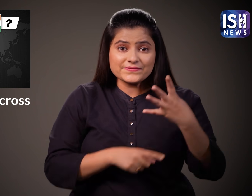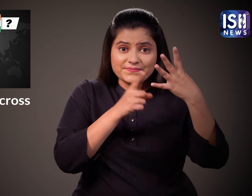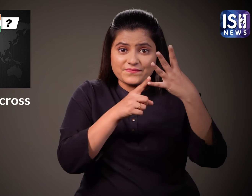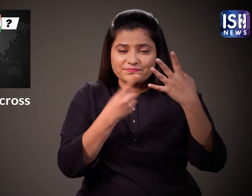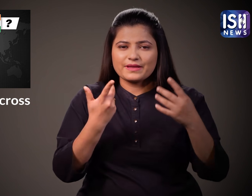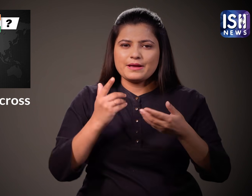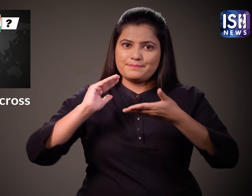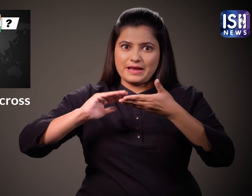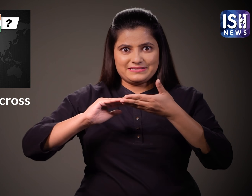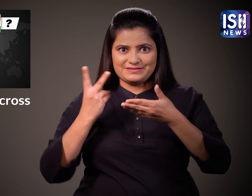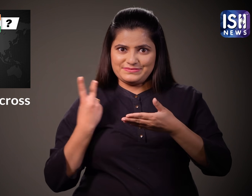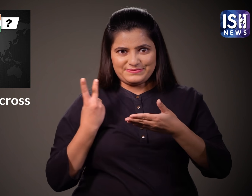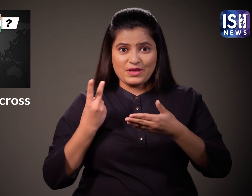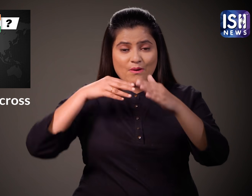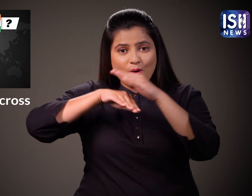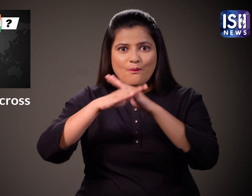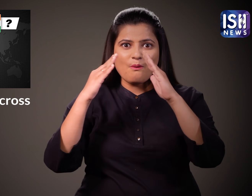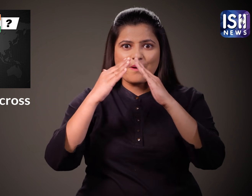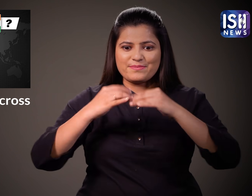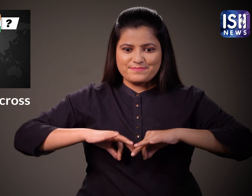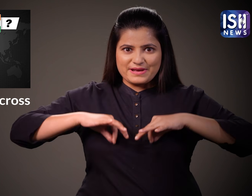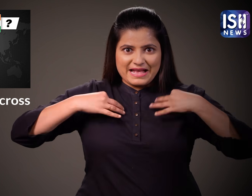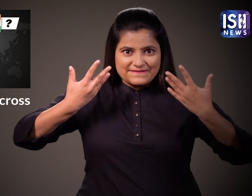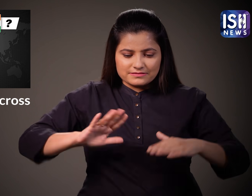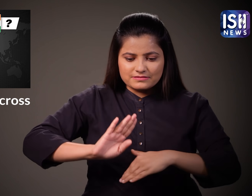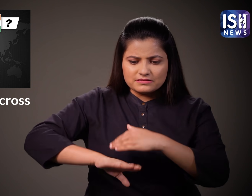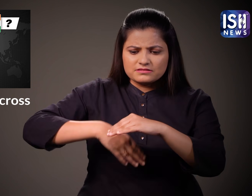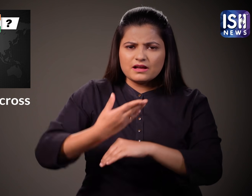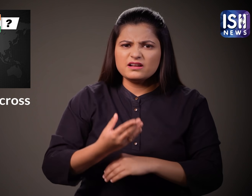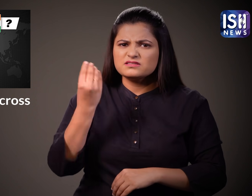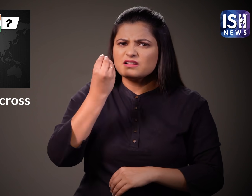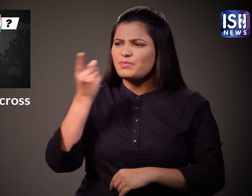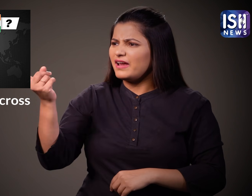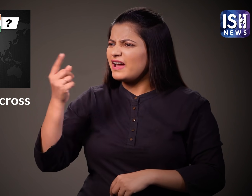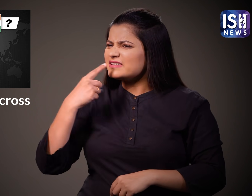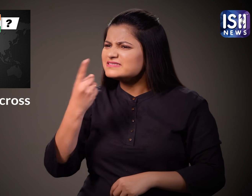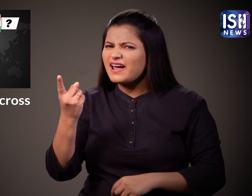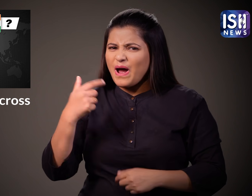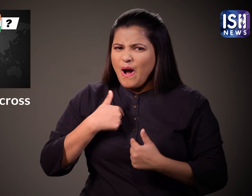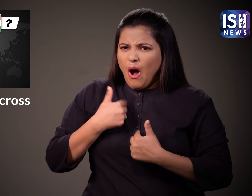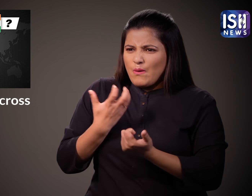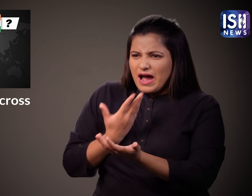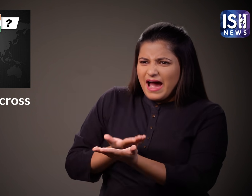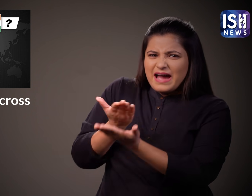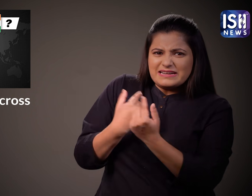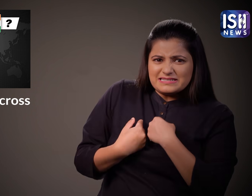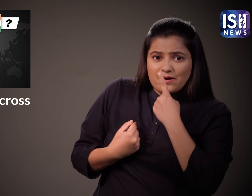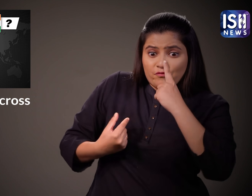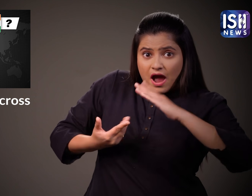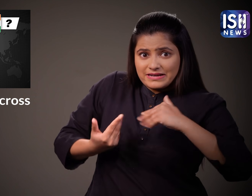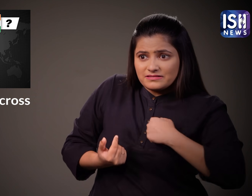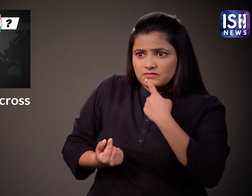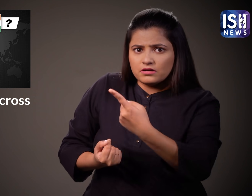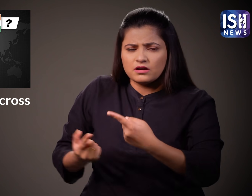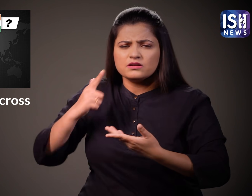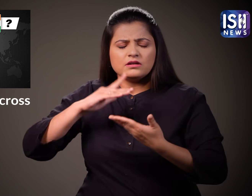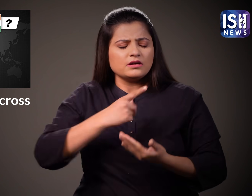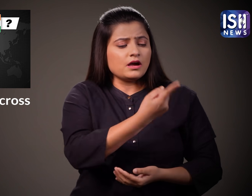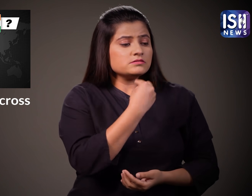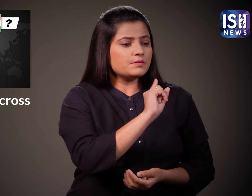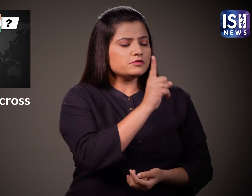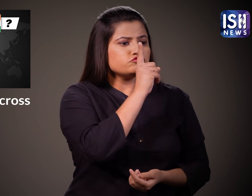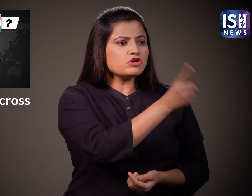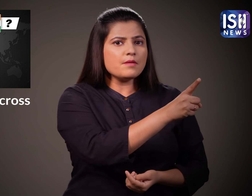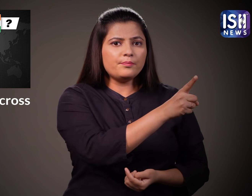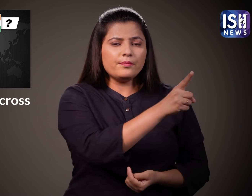4. After marriage there have been cases where the husband does not allow the wife to share her opinion.